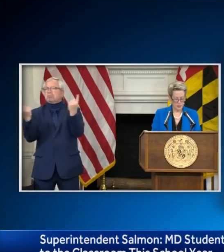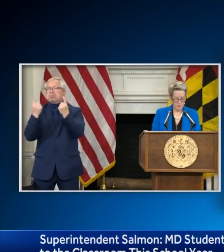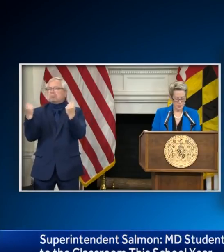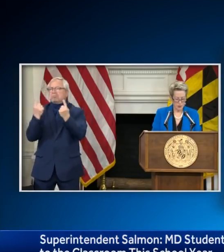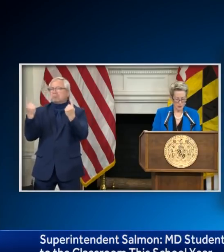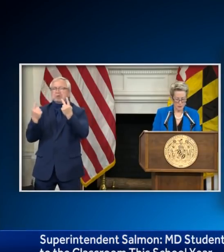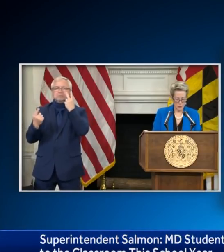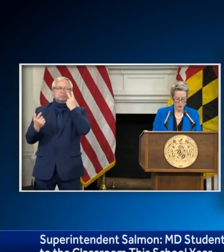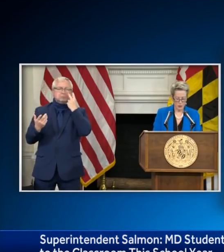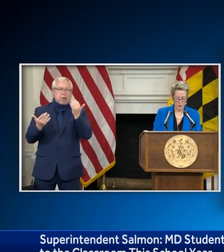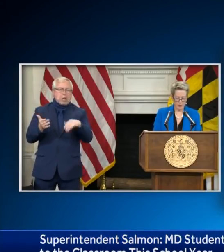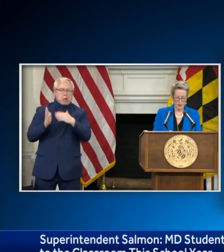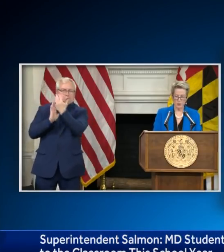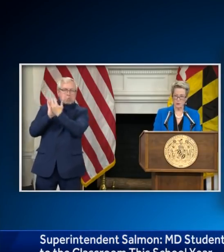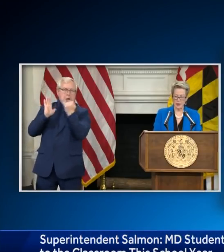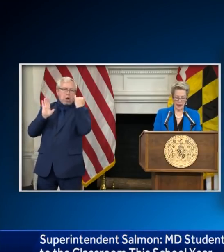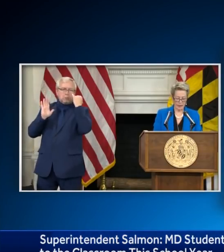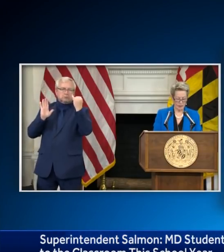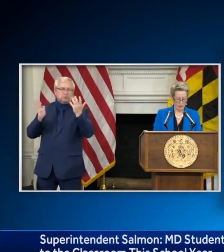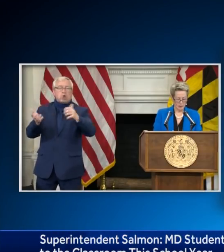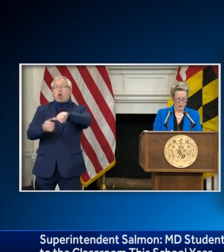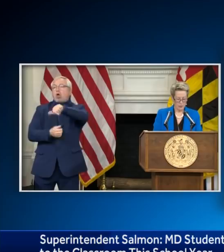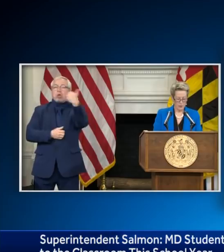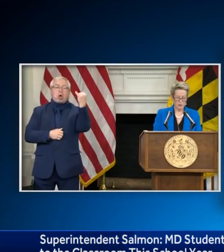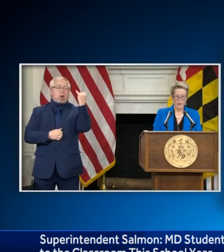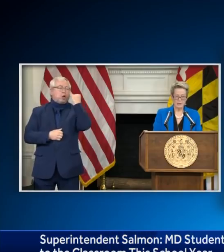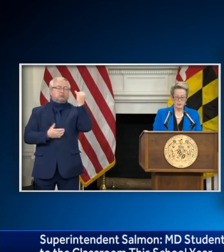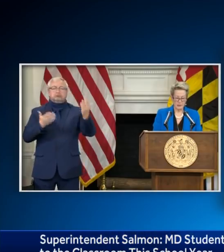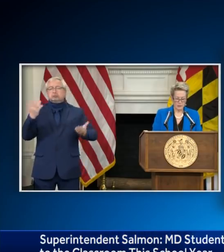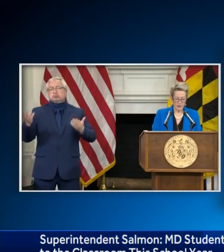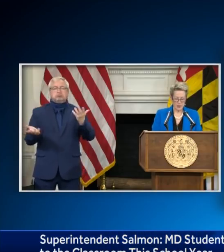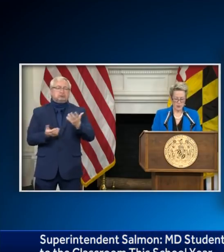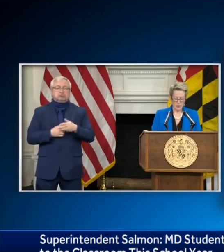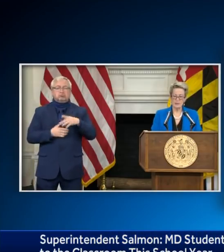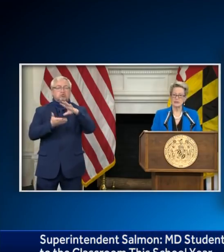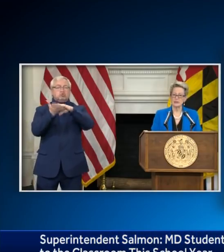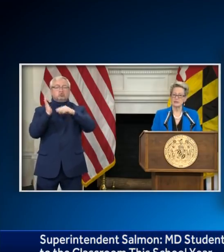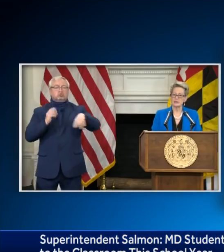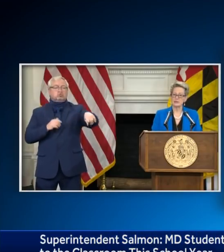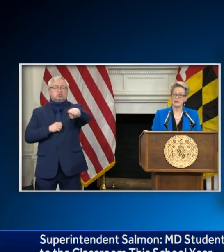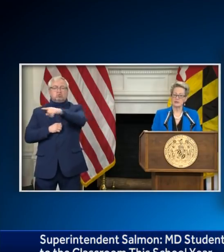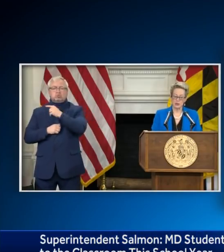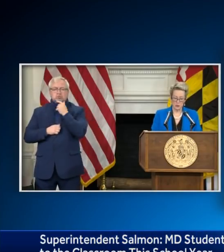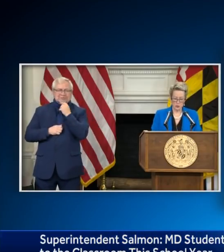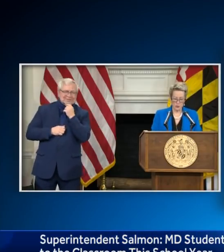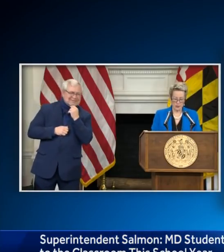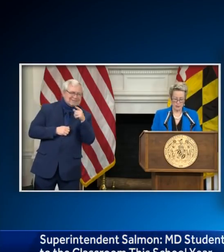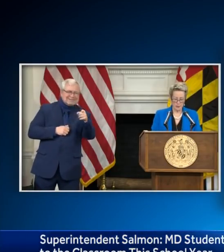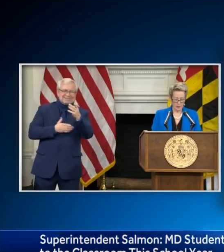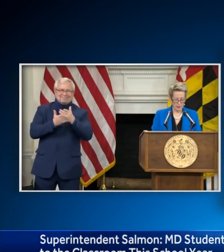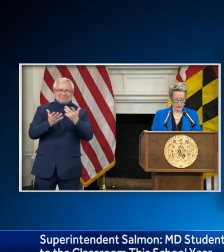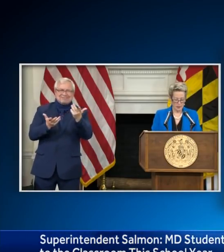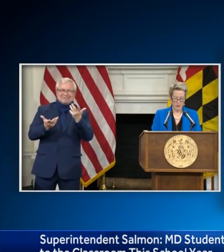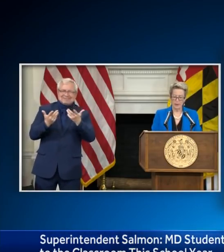WEEKS OF IN PERSON ATTENDANCE AND DISTANCE LEARNING BETWEEN DIFFERENT GROUPS OF STUDENTS.